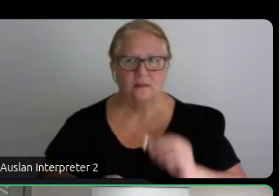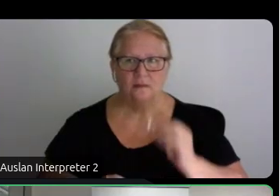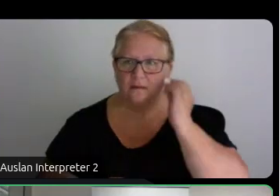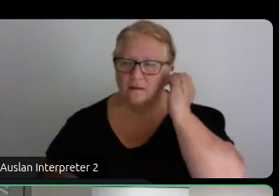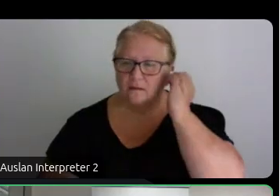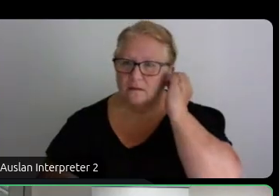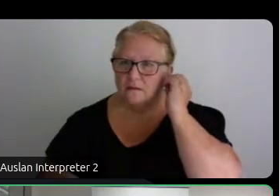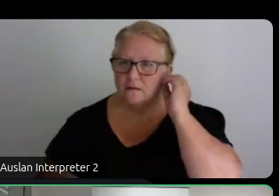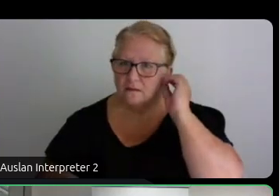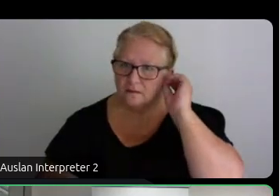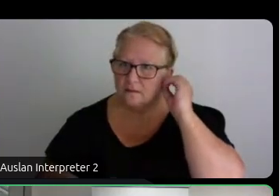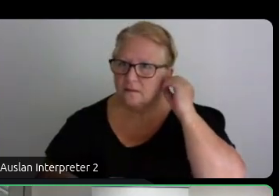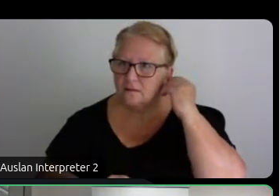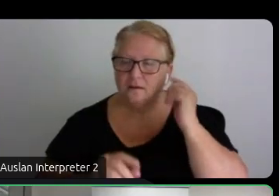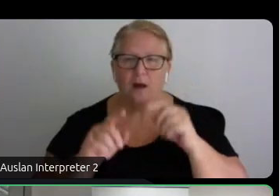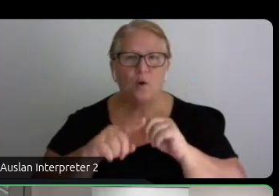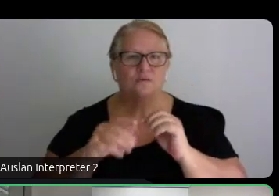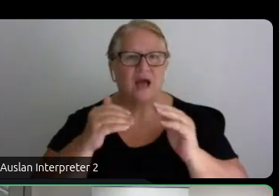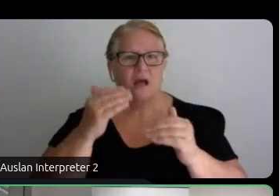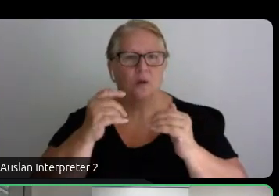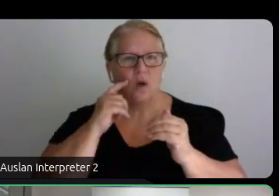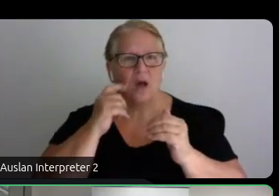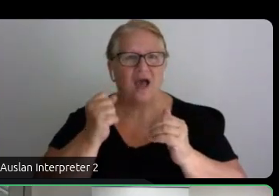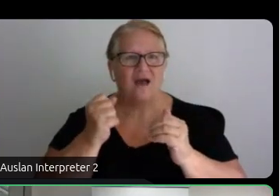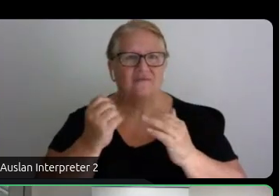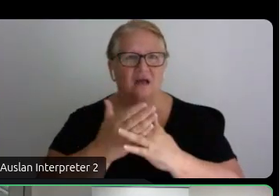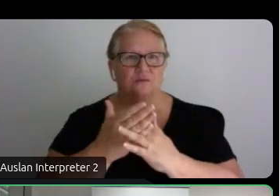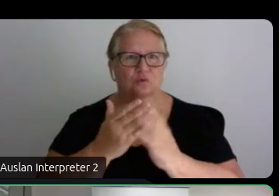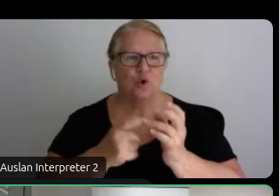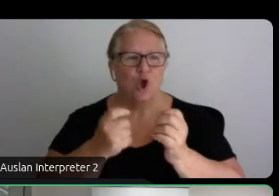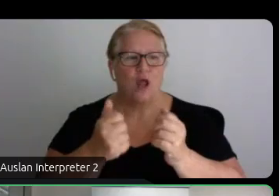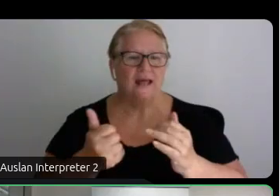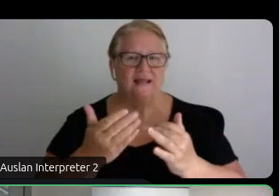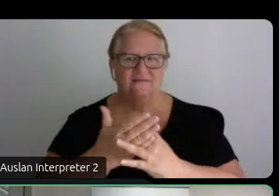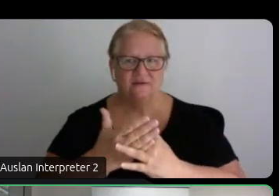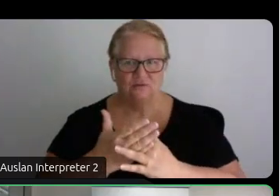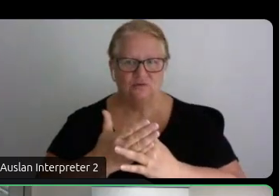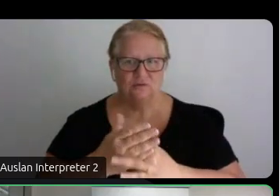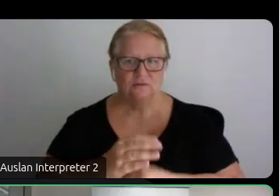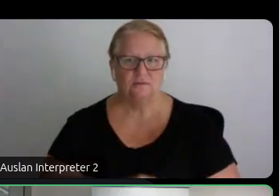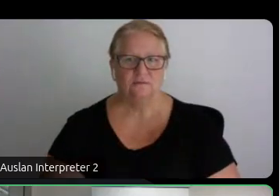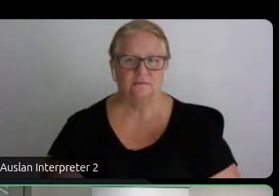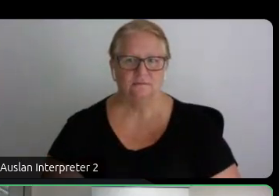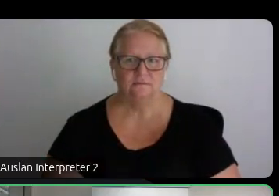through early intervention. The focus of early intervention is the idea that